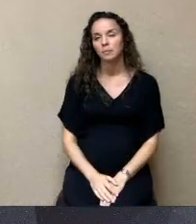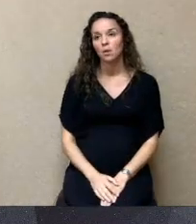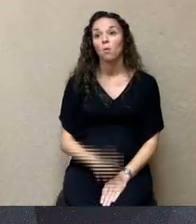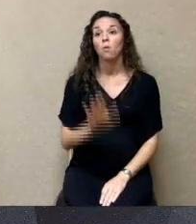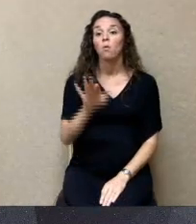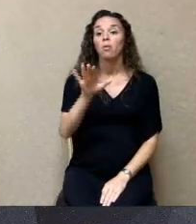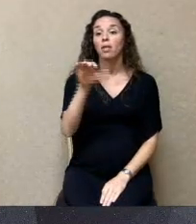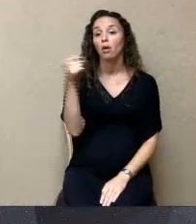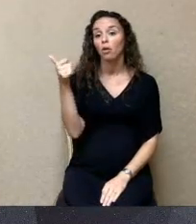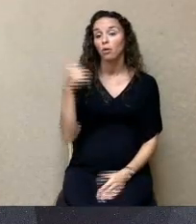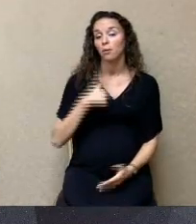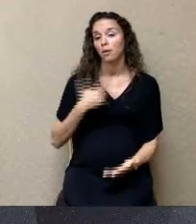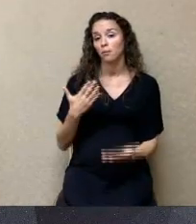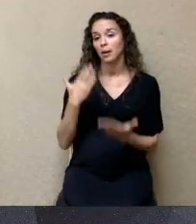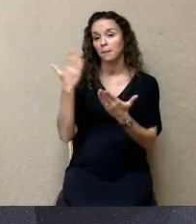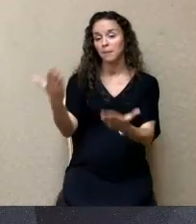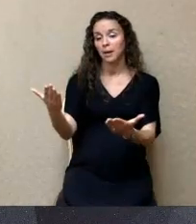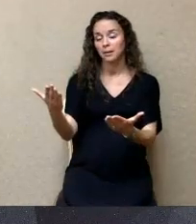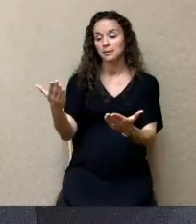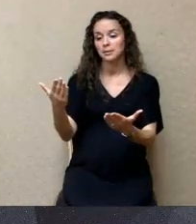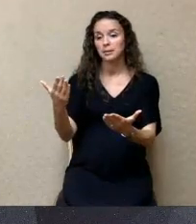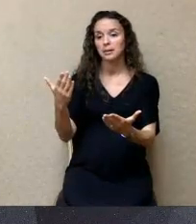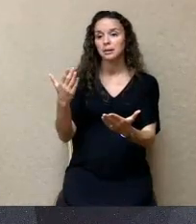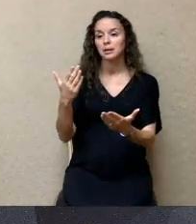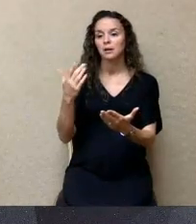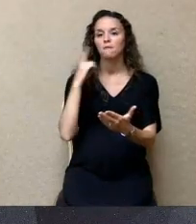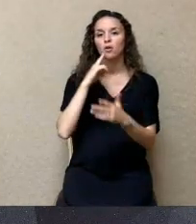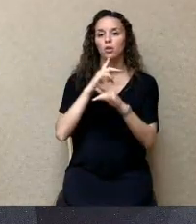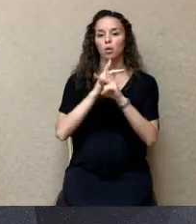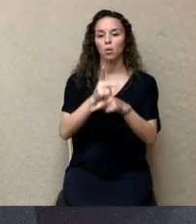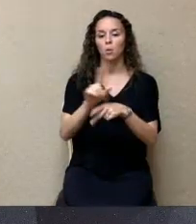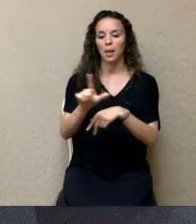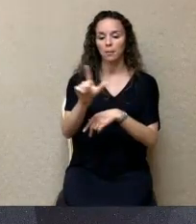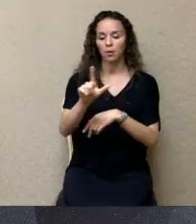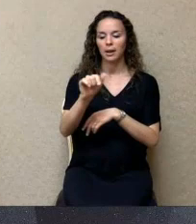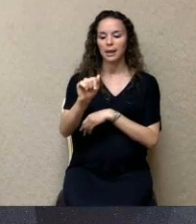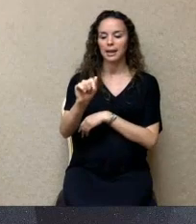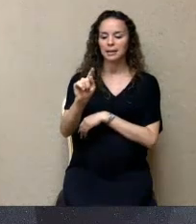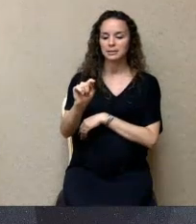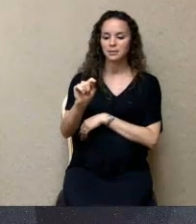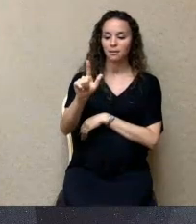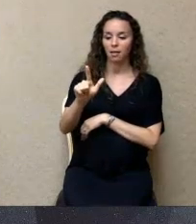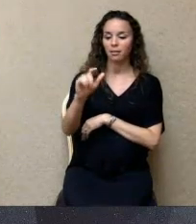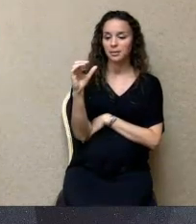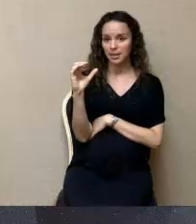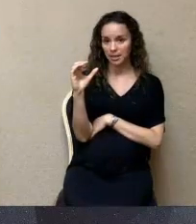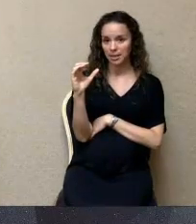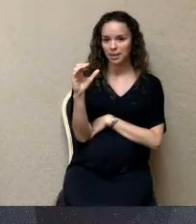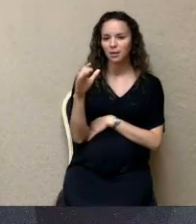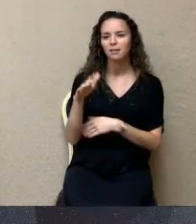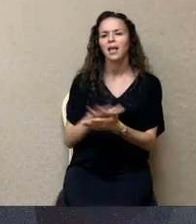The other places I would recommend are connecting with those loan libraries. The ATLC is in that handout.